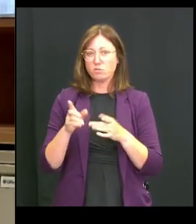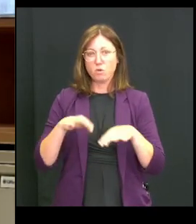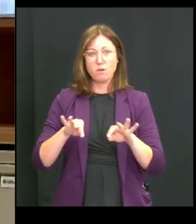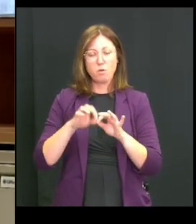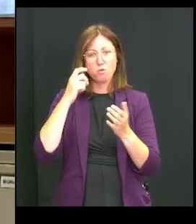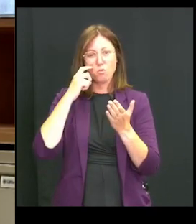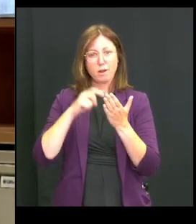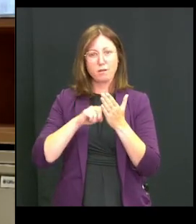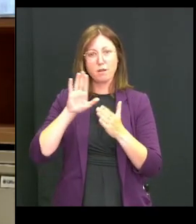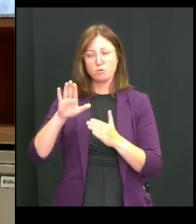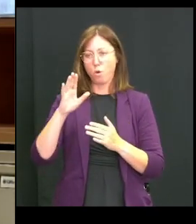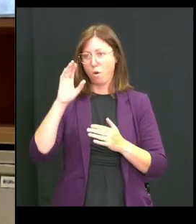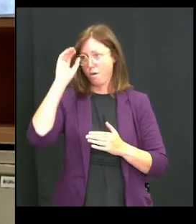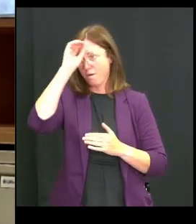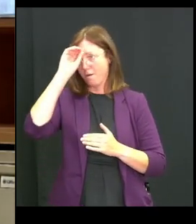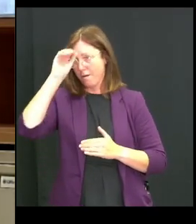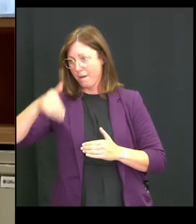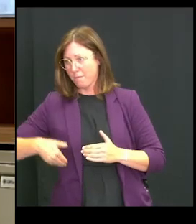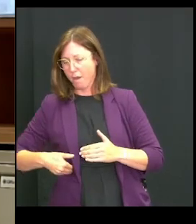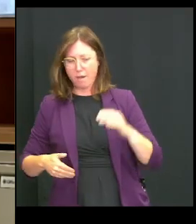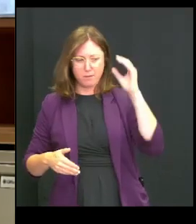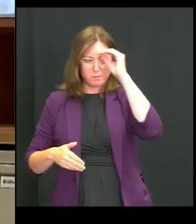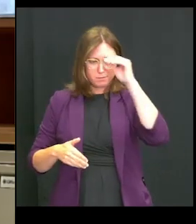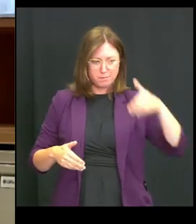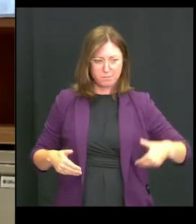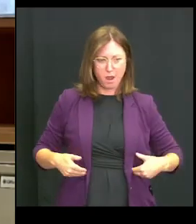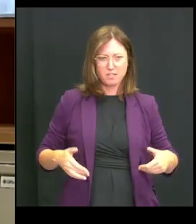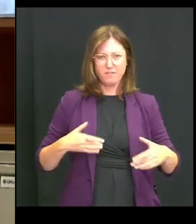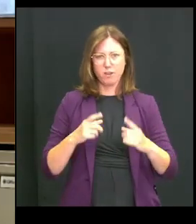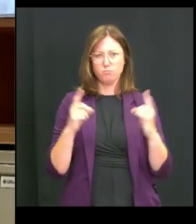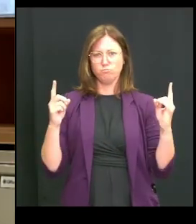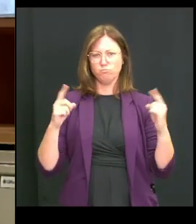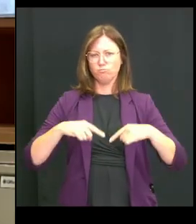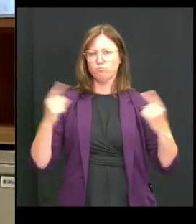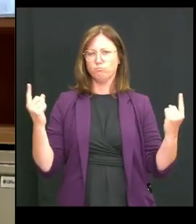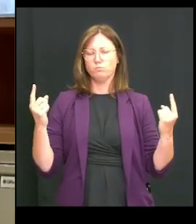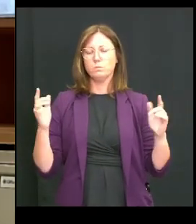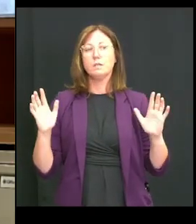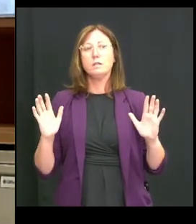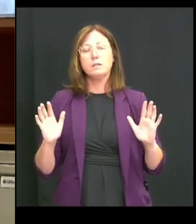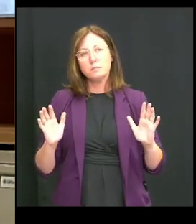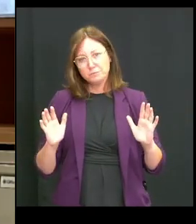Everybody thinks the other side is biased when we all are, because of our own values.